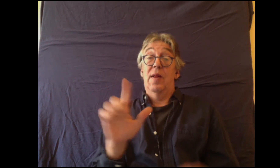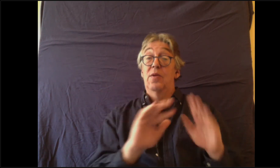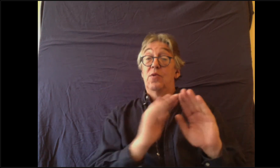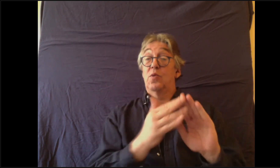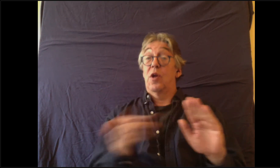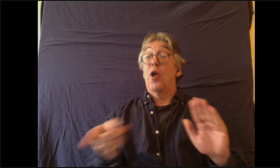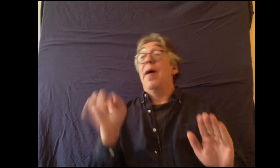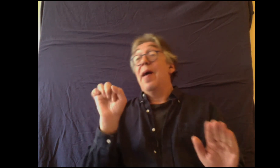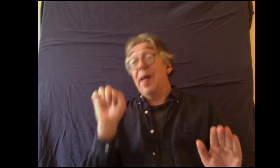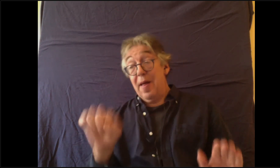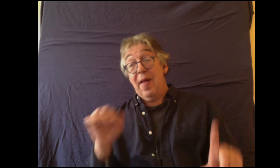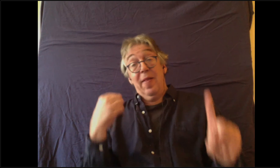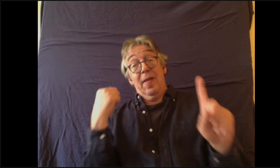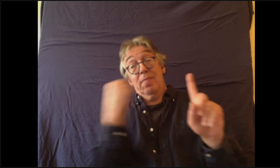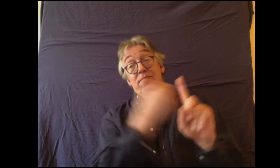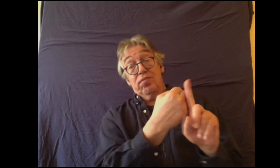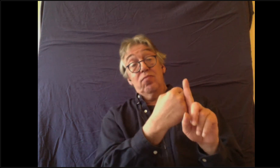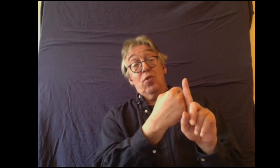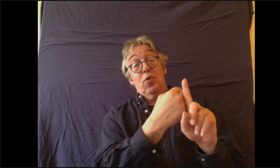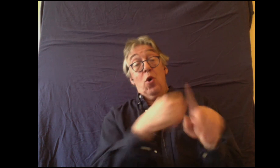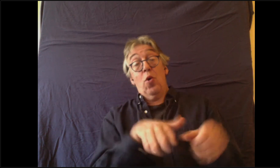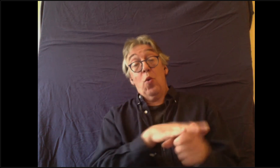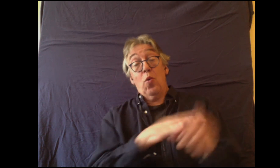And in that sense they are very important players.